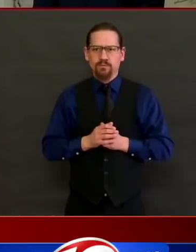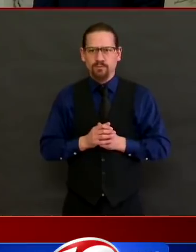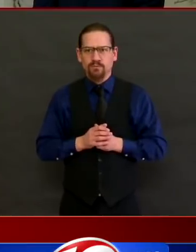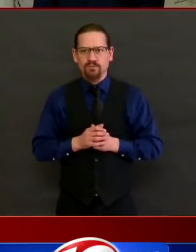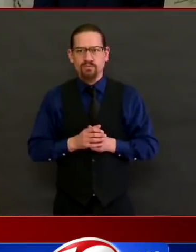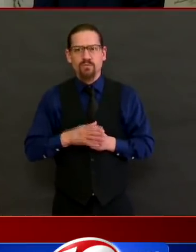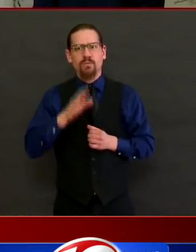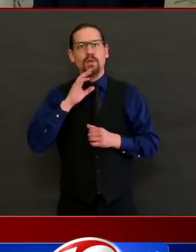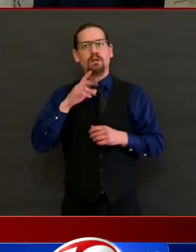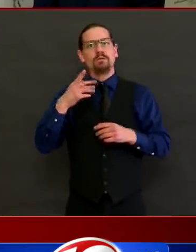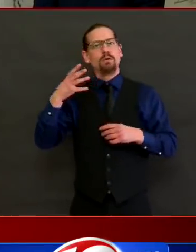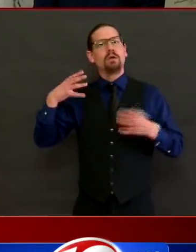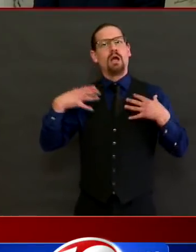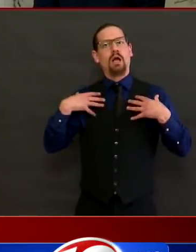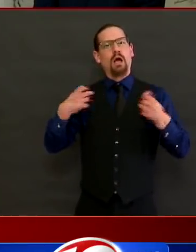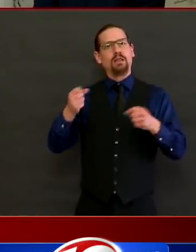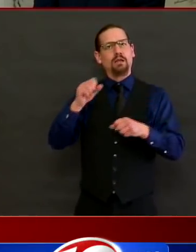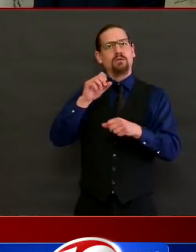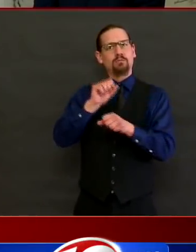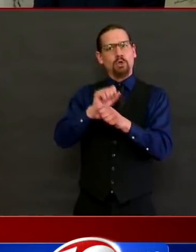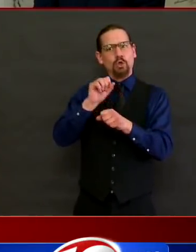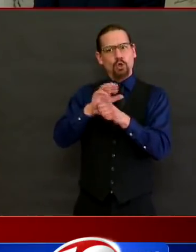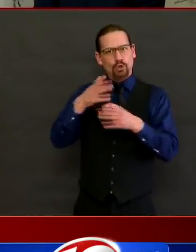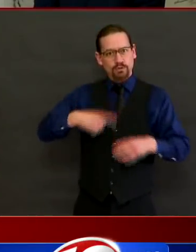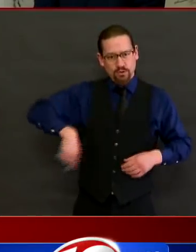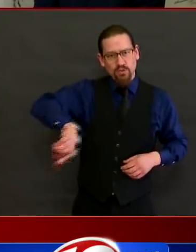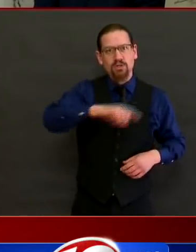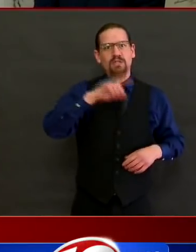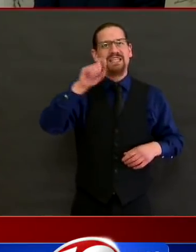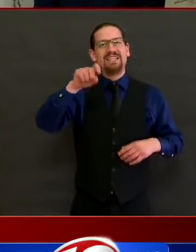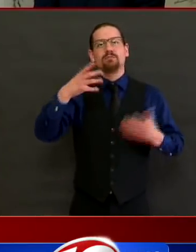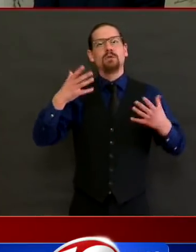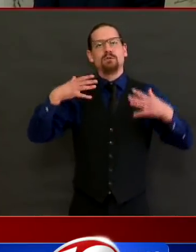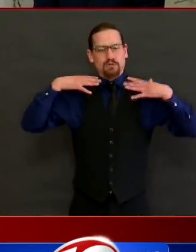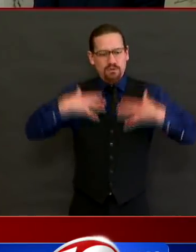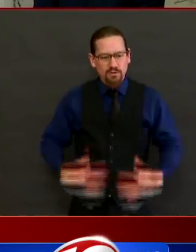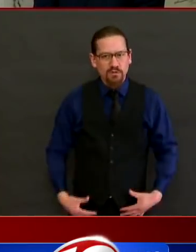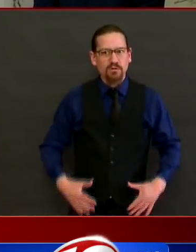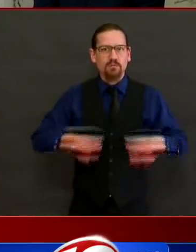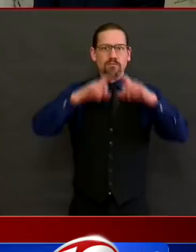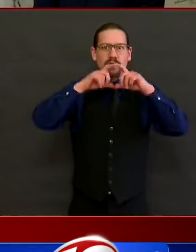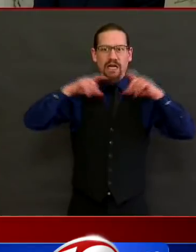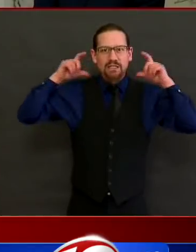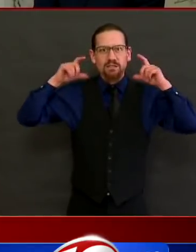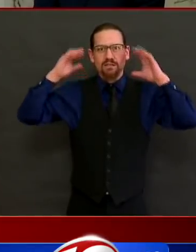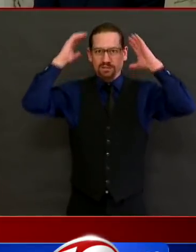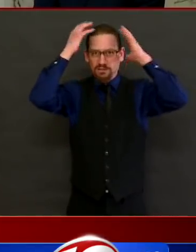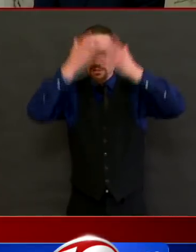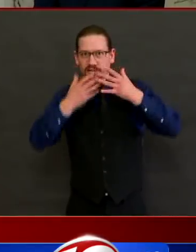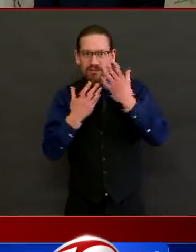WE NEED TO CONTINUE TO WORK HARD AND MAKE SURE IF YOU ARE IN THE HEALTH-CARE FIELD, YOU HAVE THE PROPER PROTECTIONS THAT YOU NEED